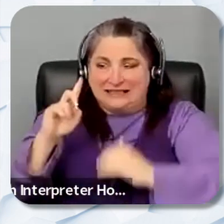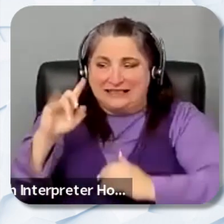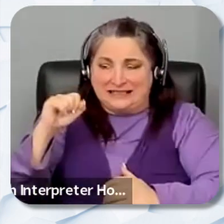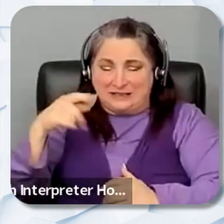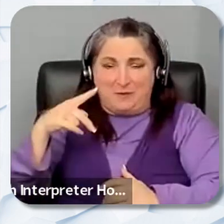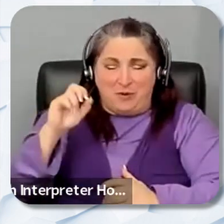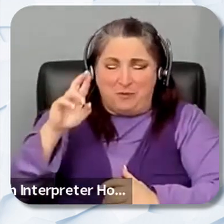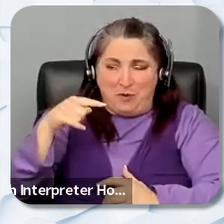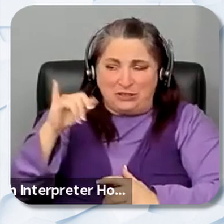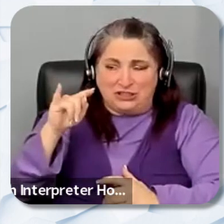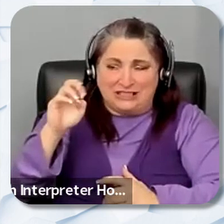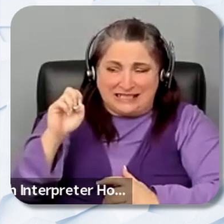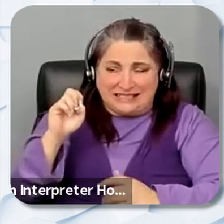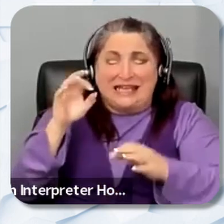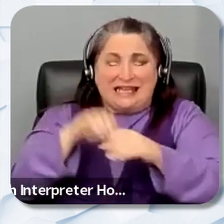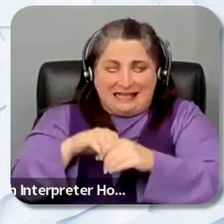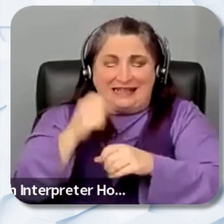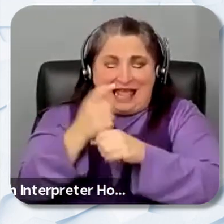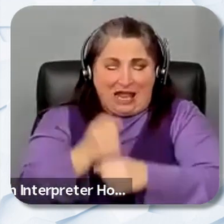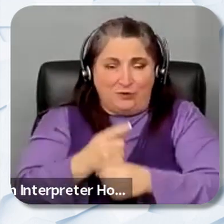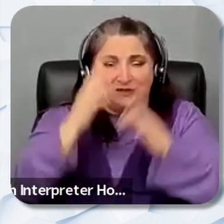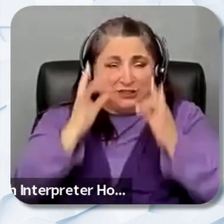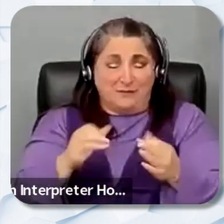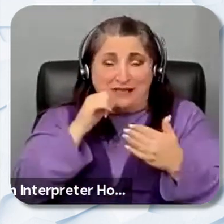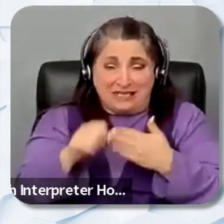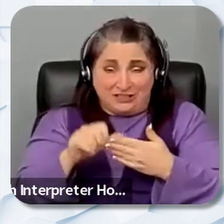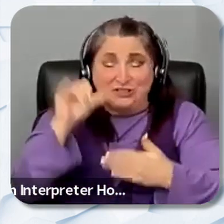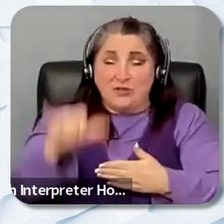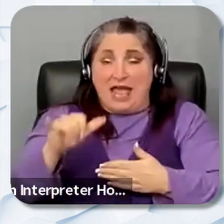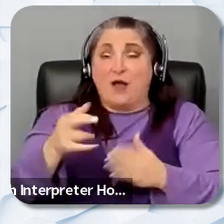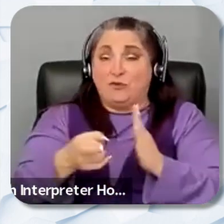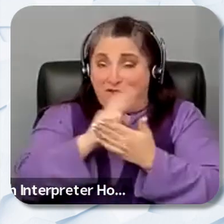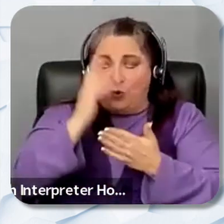determination letter. So that is a review that will be done, and it includes those student